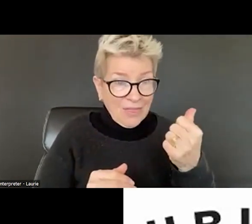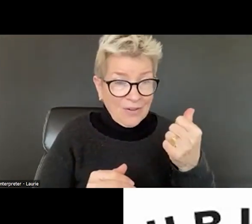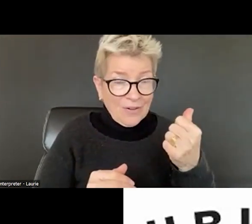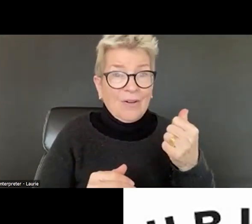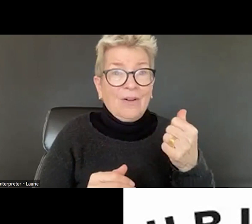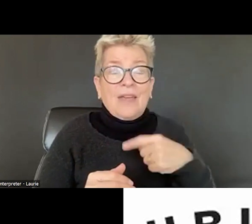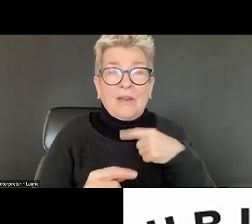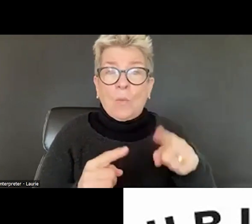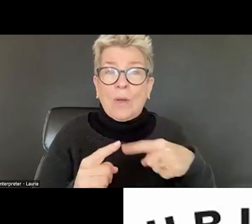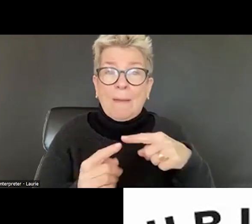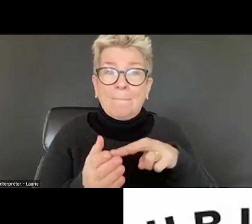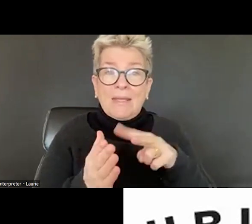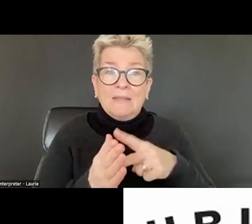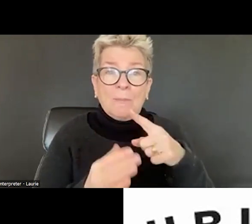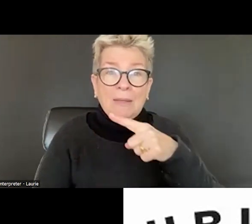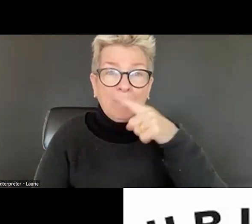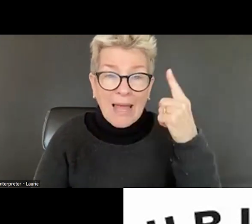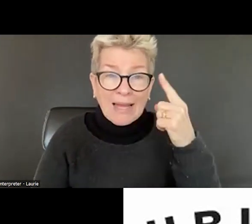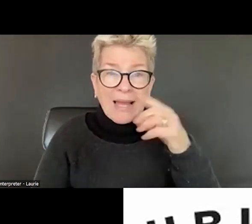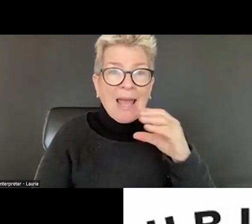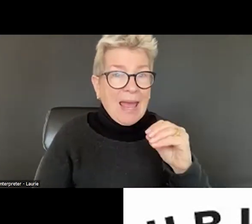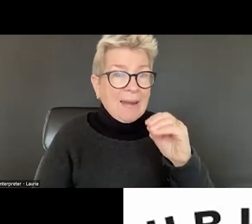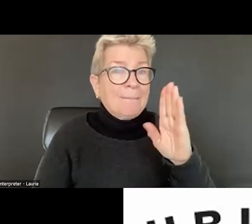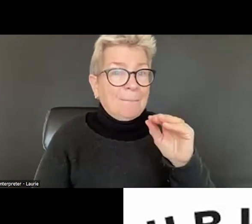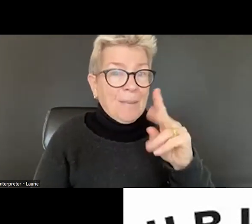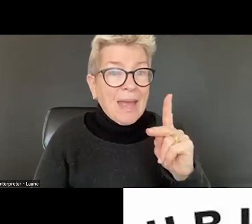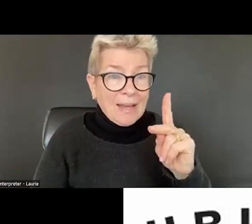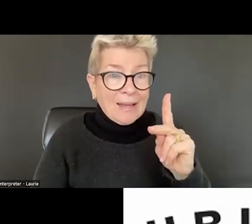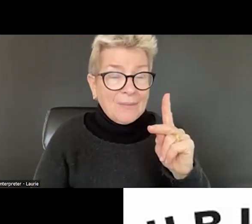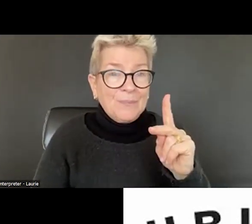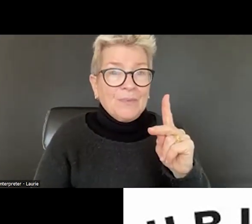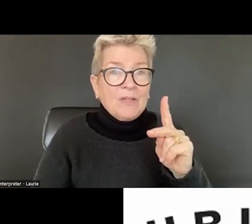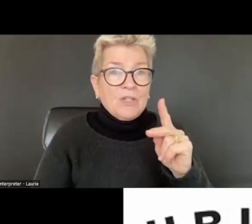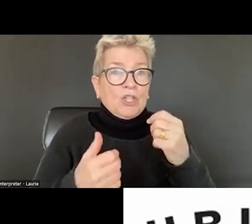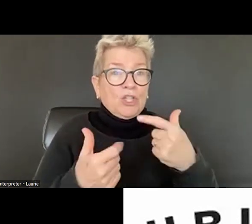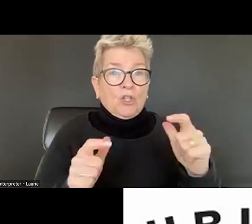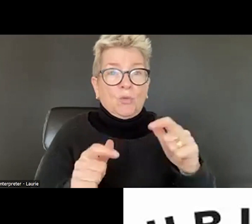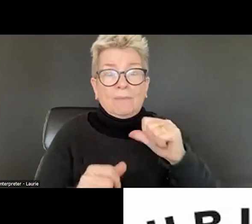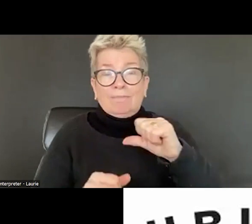to be black and and Bank um so there's still a huge distrust but I was getting the education in